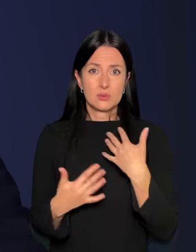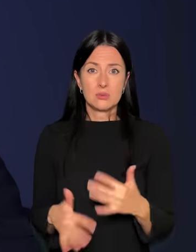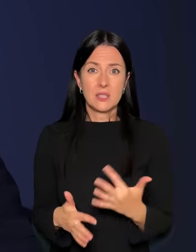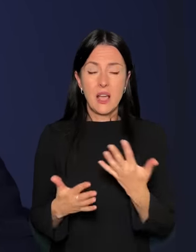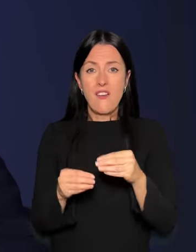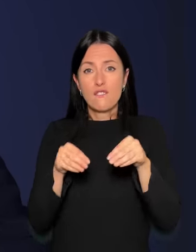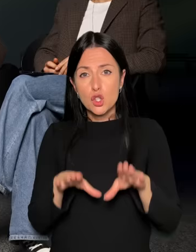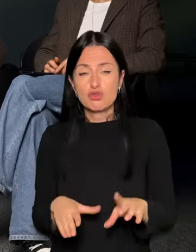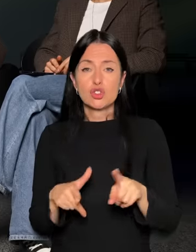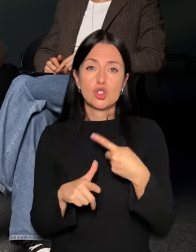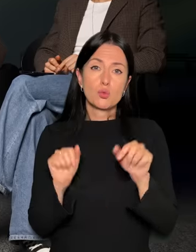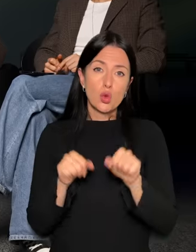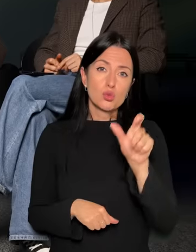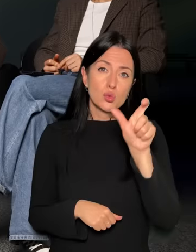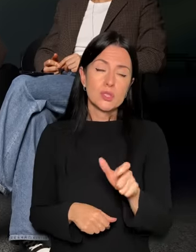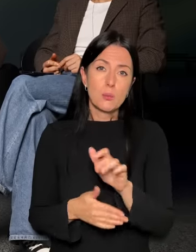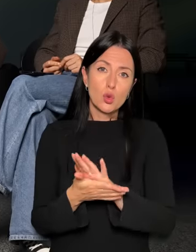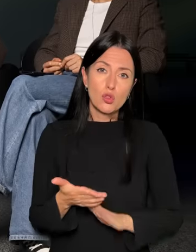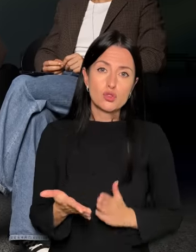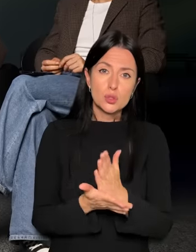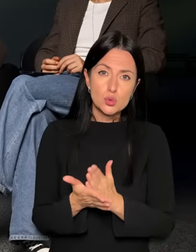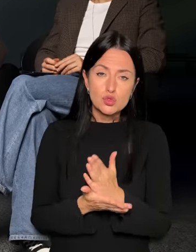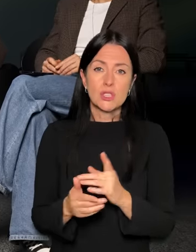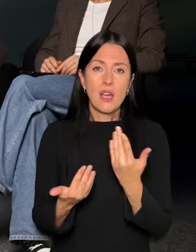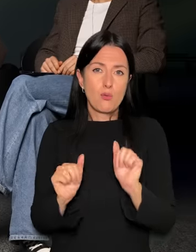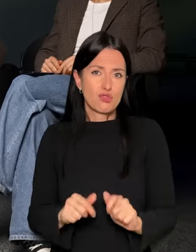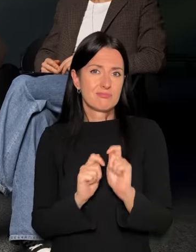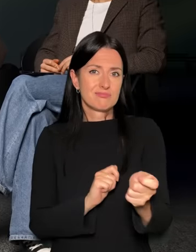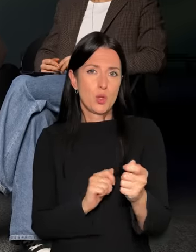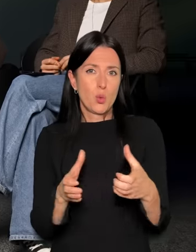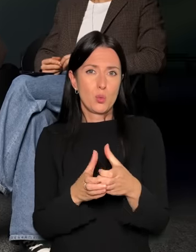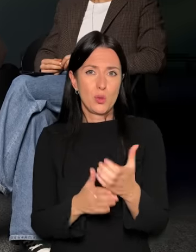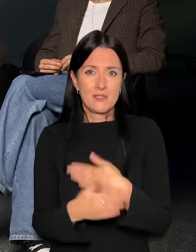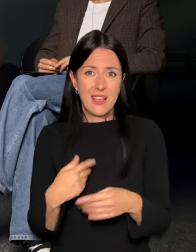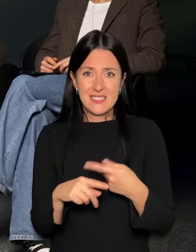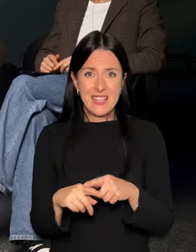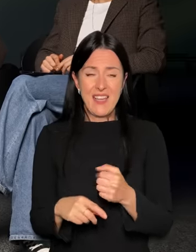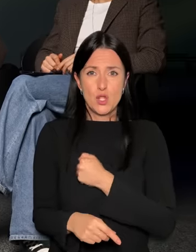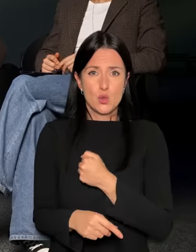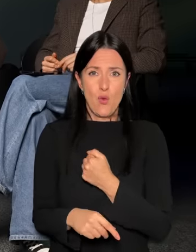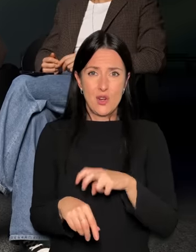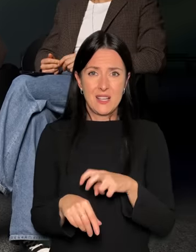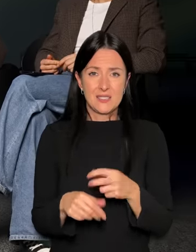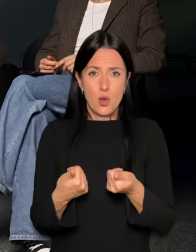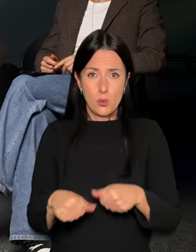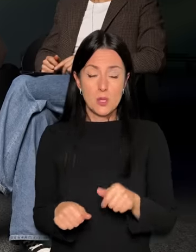that would decide whether a person can continue to serve, that could give a disability group, because it is a military medical commission.